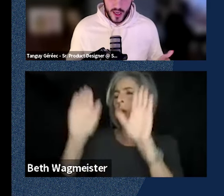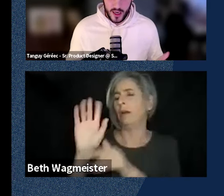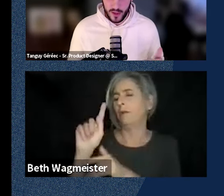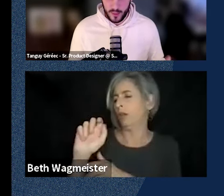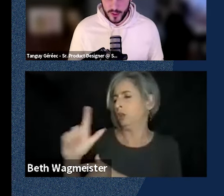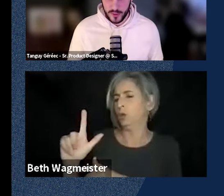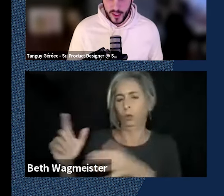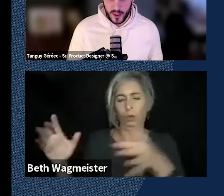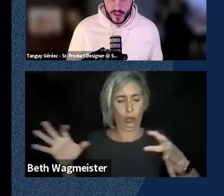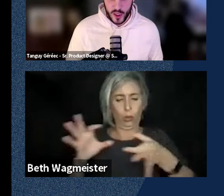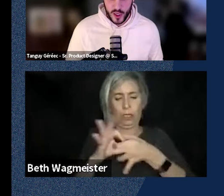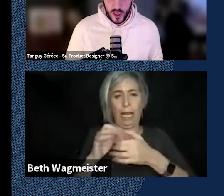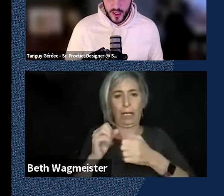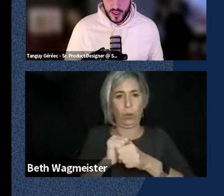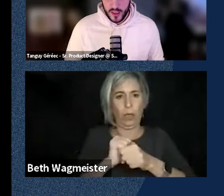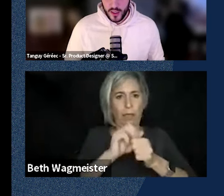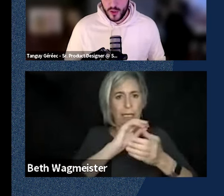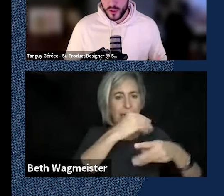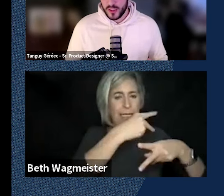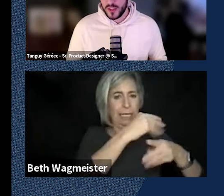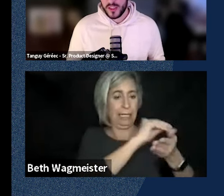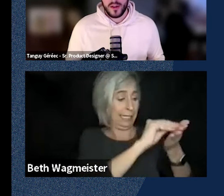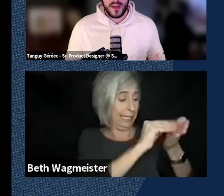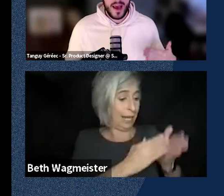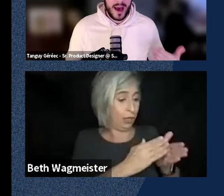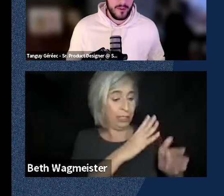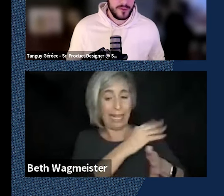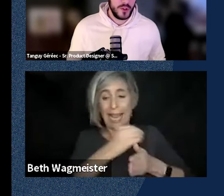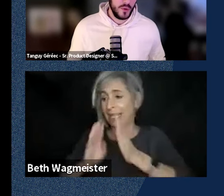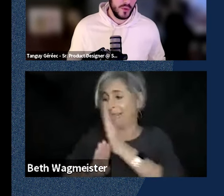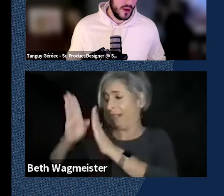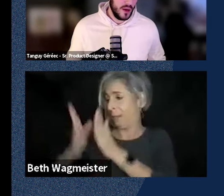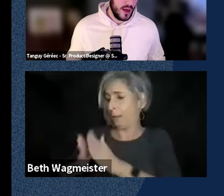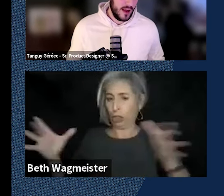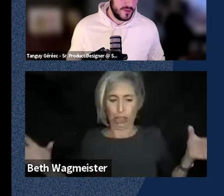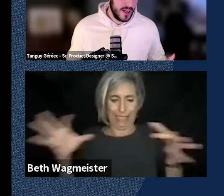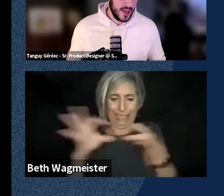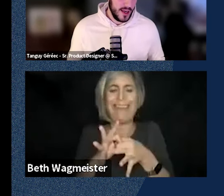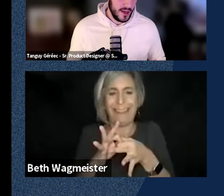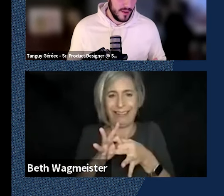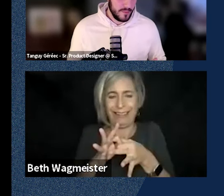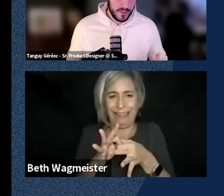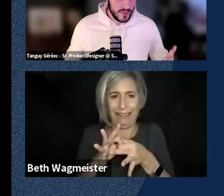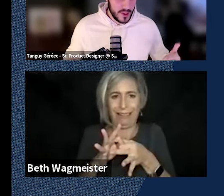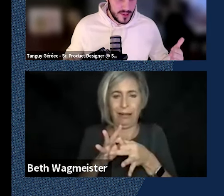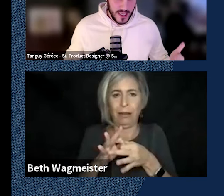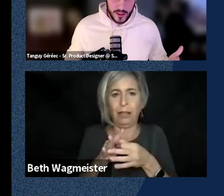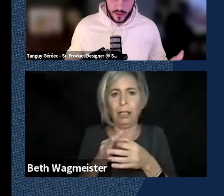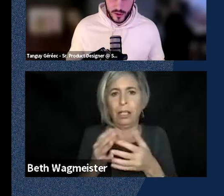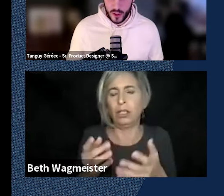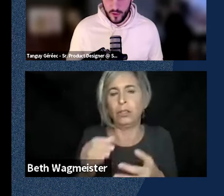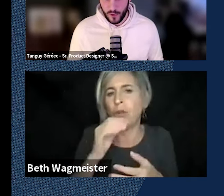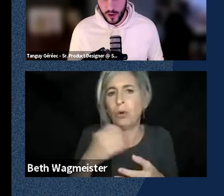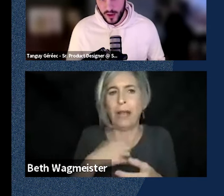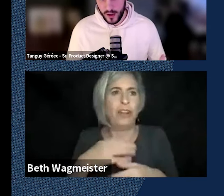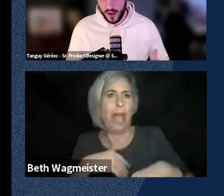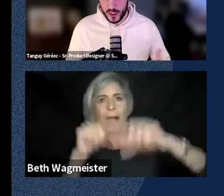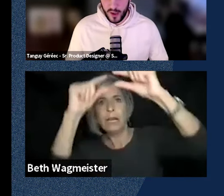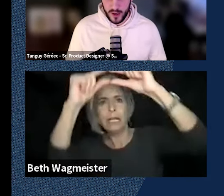and developers because you don't necessarily have to have dedicated titles for each part